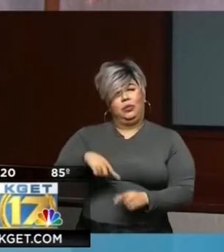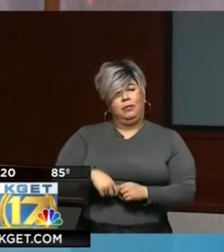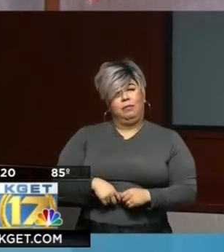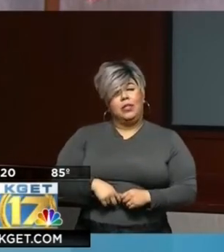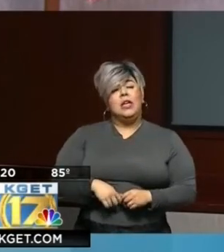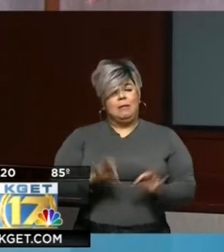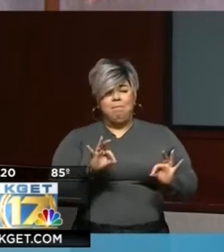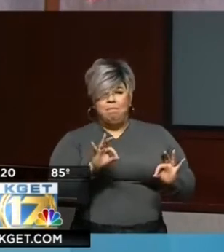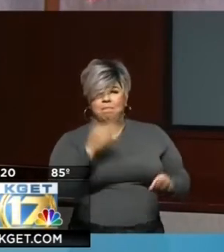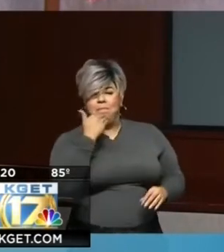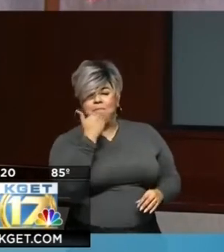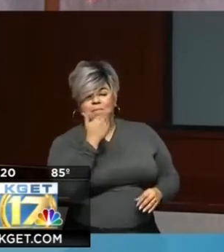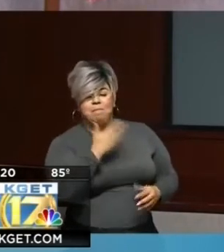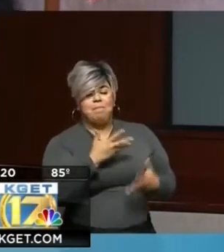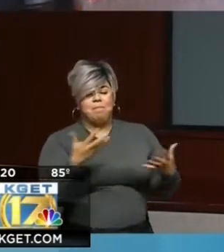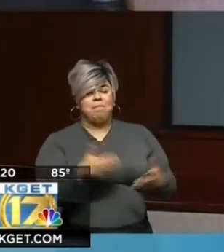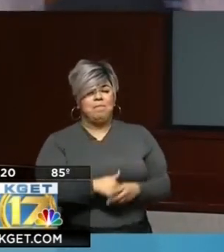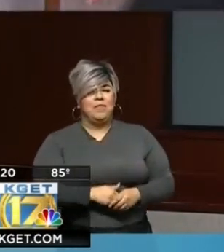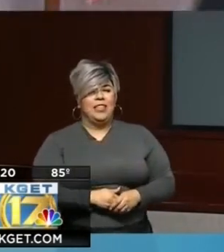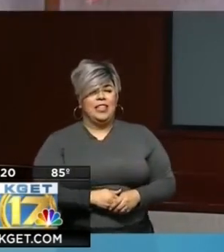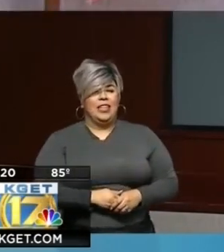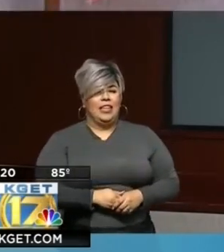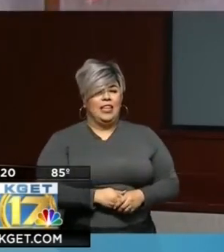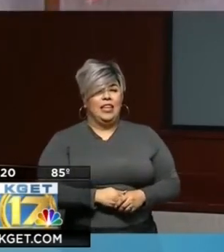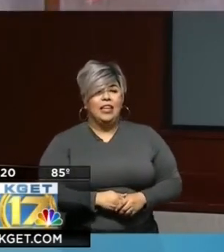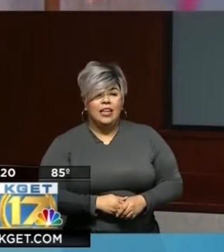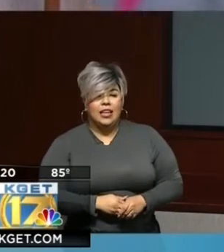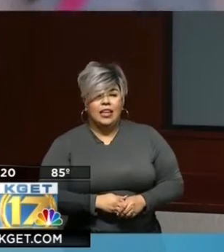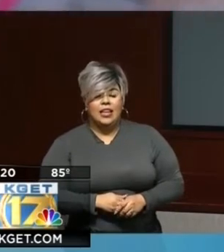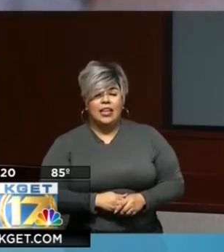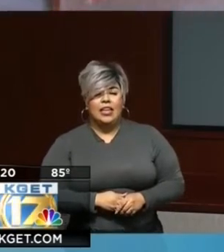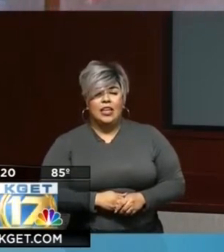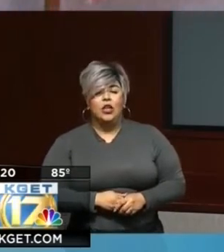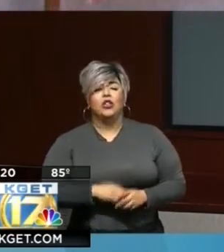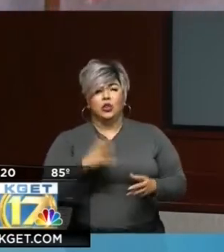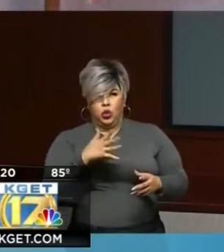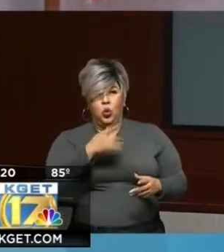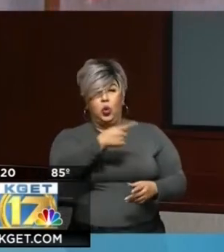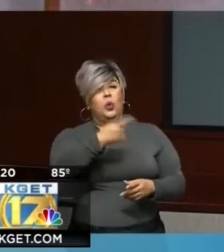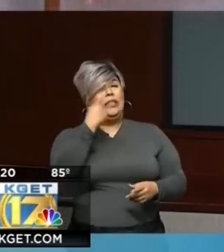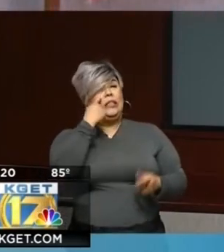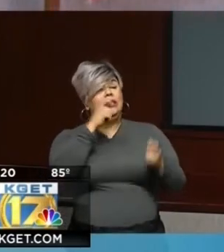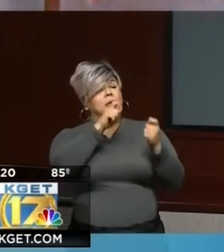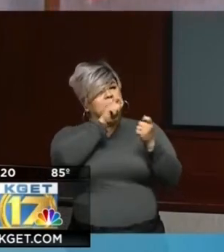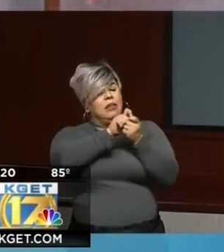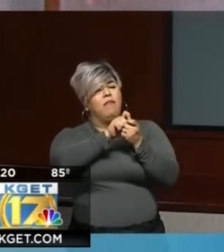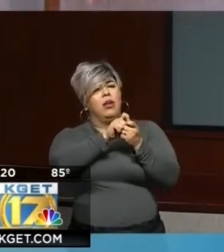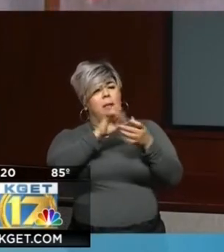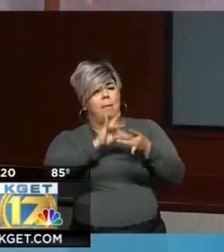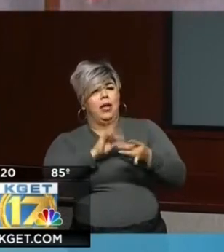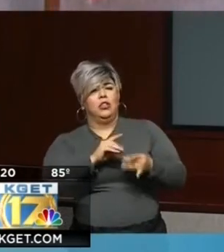AHEAD OF US. SO I AM HOPEFUL THAT ANSWERS YOUR QUESTION. Reporter: THAT DID.